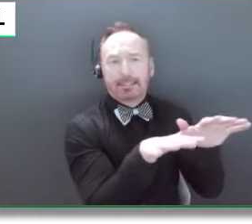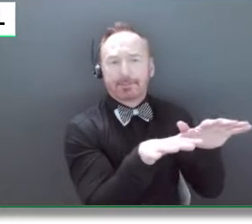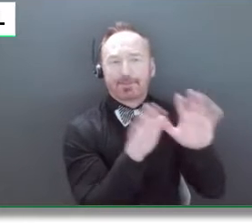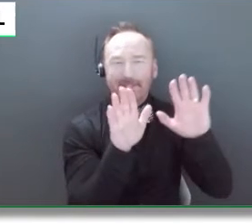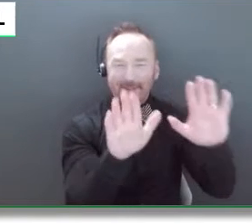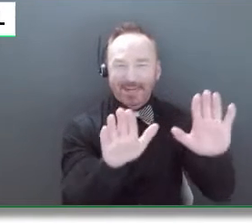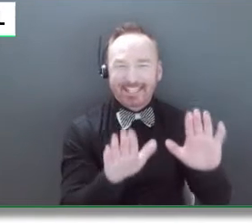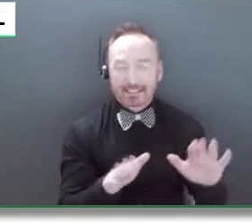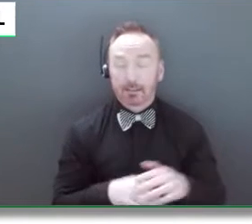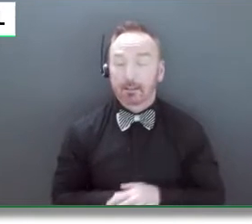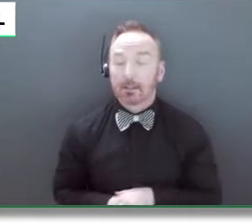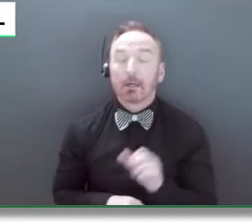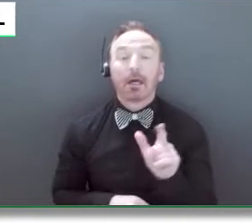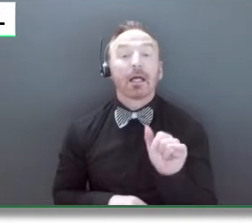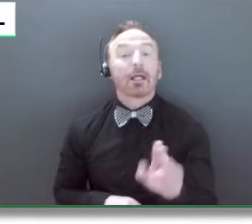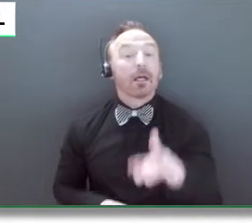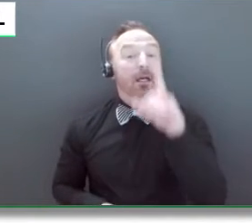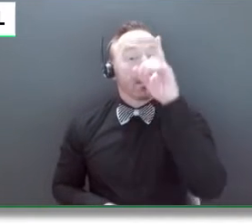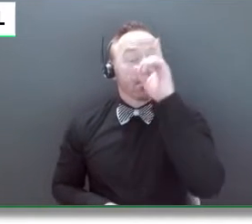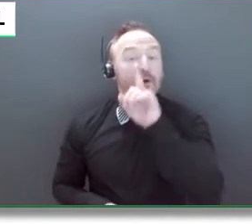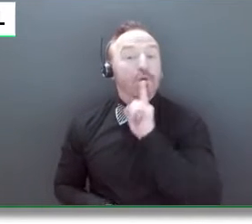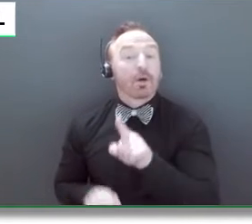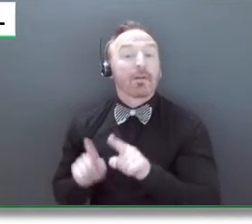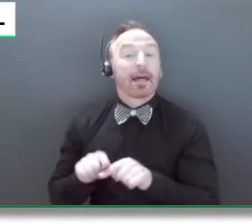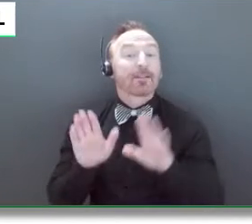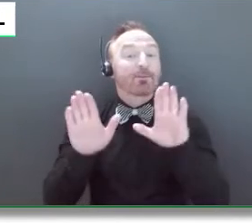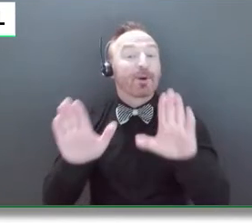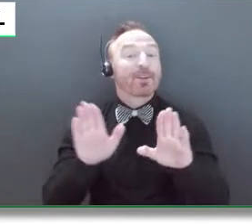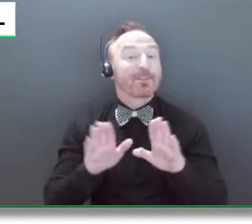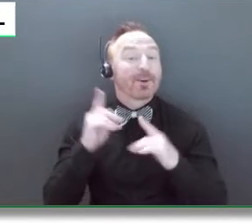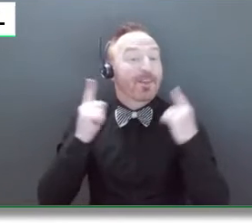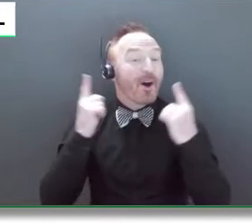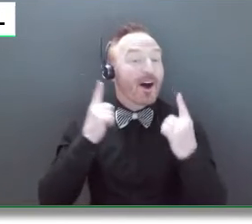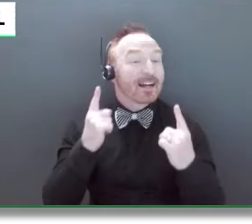some fantastic thoughts. Uh Patrick do you have any thoughts on